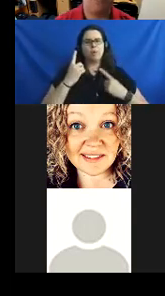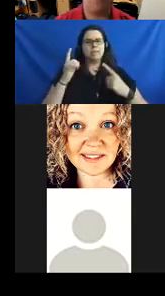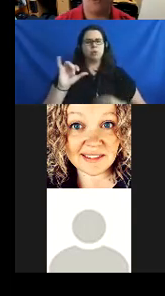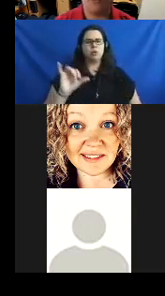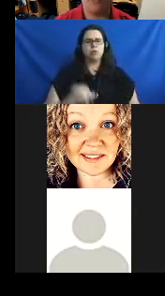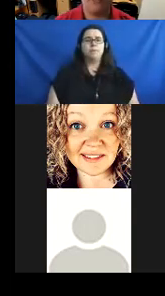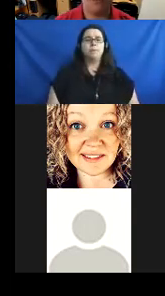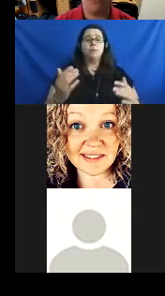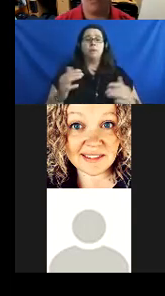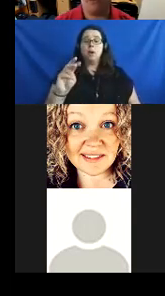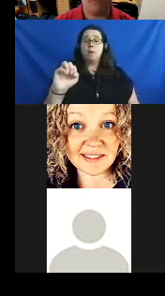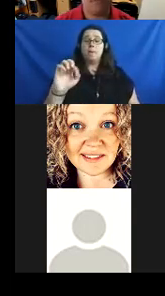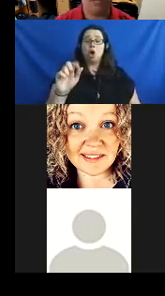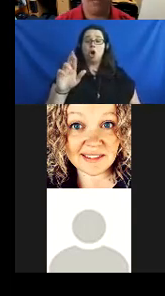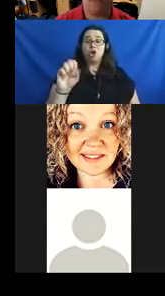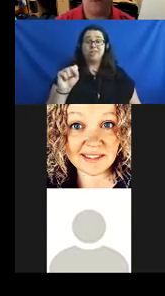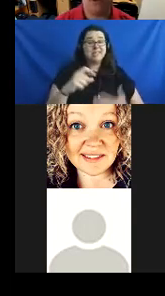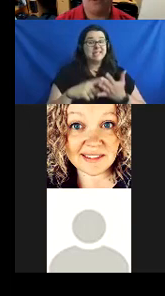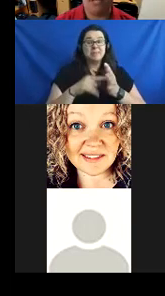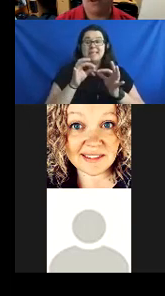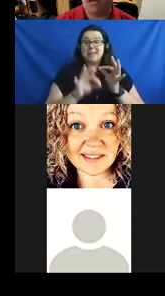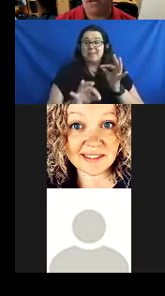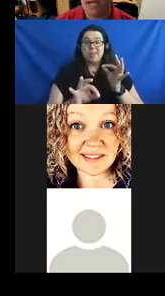MARKERS, SO IT COULD BE SIMPLE MARKERS THAT ARE NOT TACTILE,